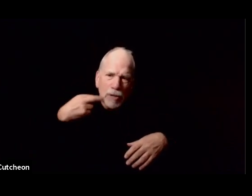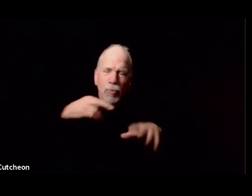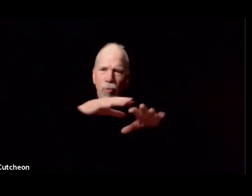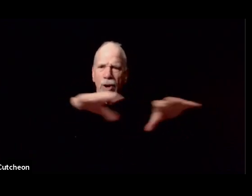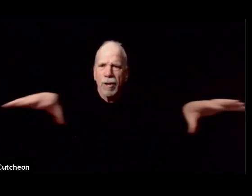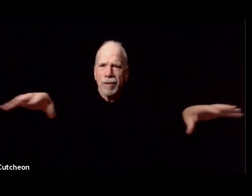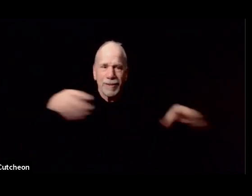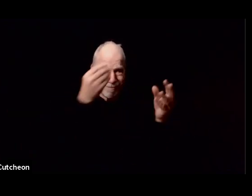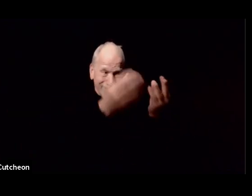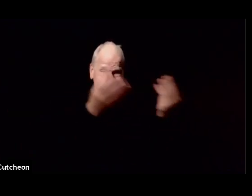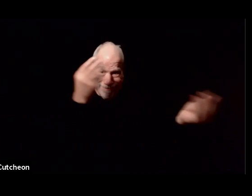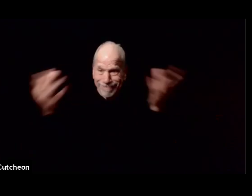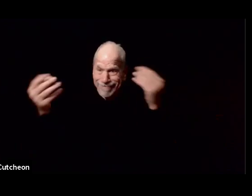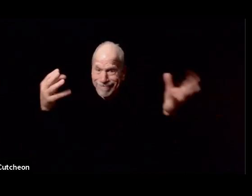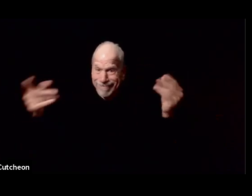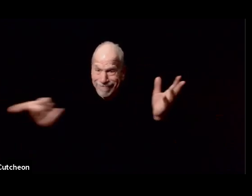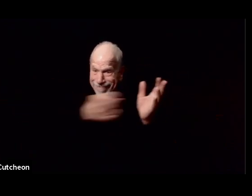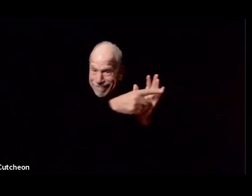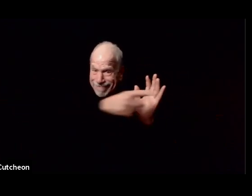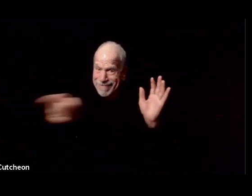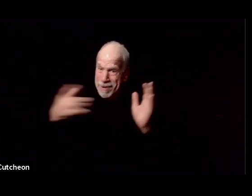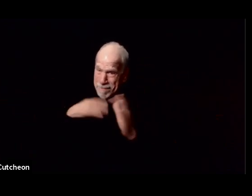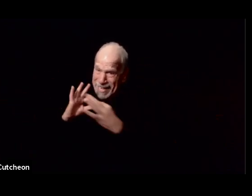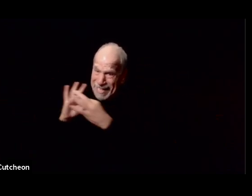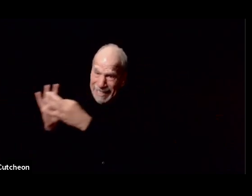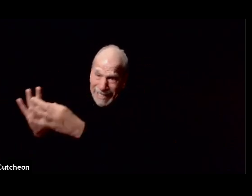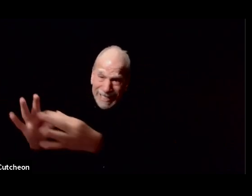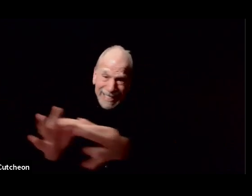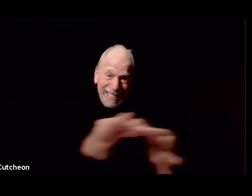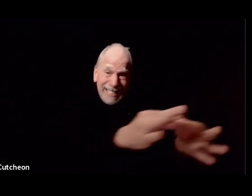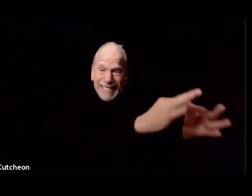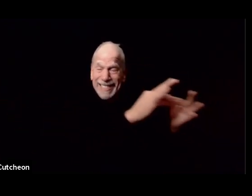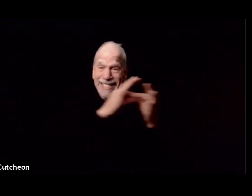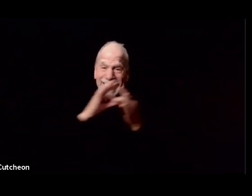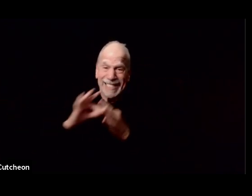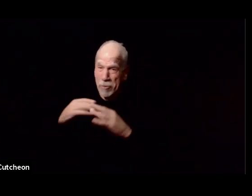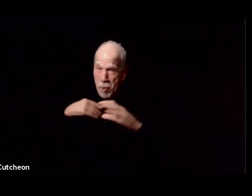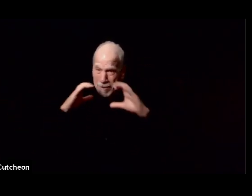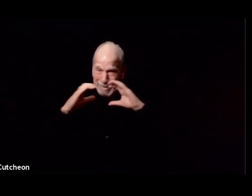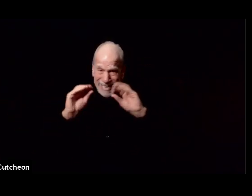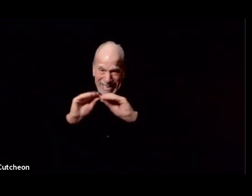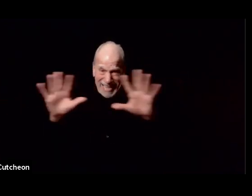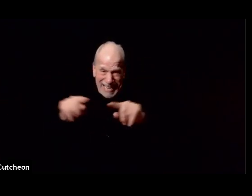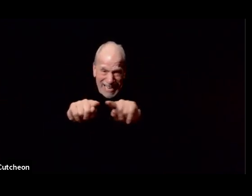to the public as well as to the owners of these establishments because the public really